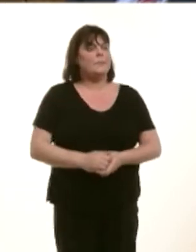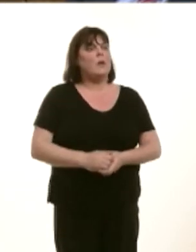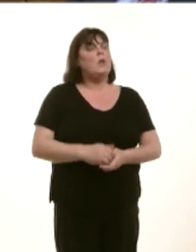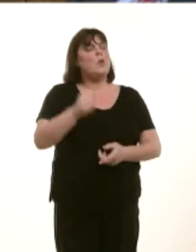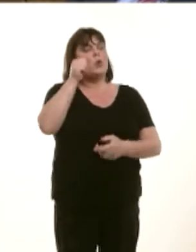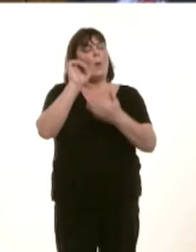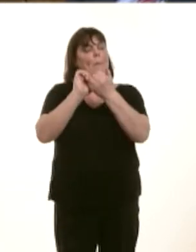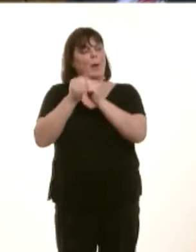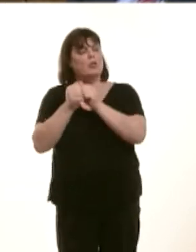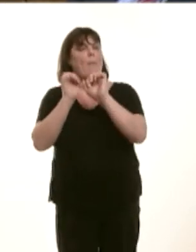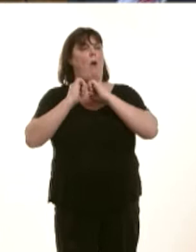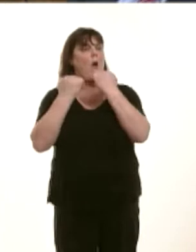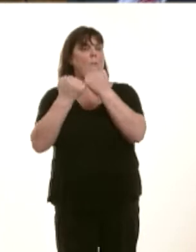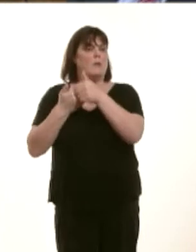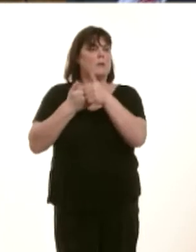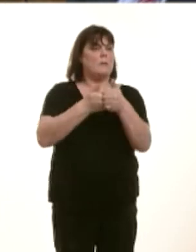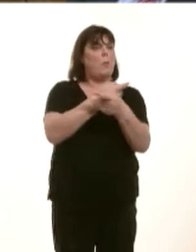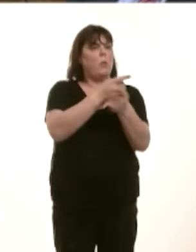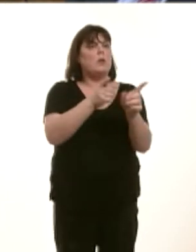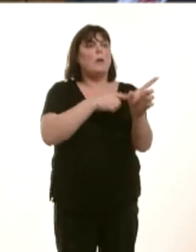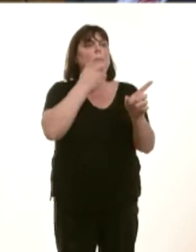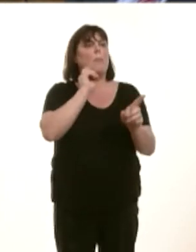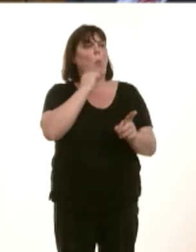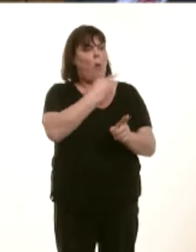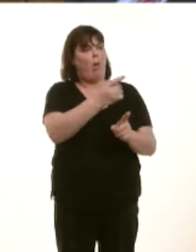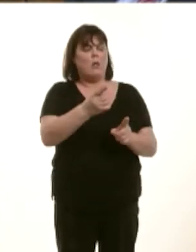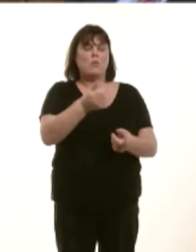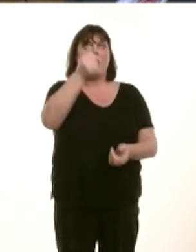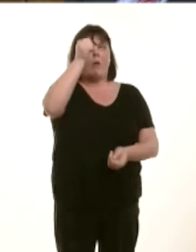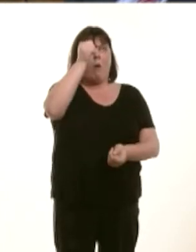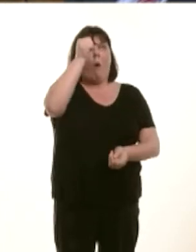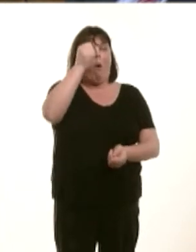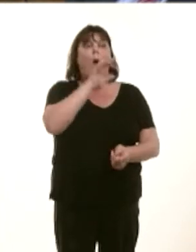sure that our young people do understand that they are fully able to apply to universities